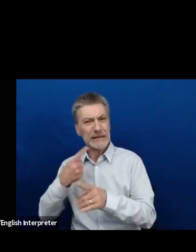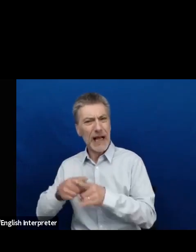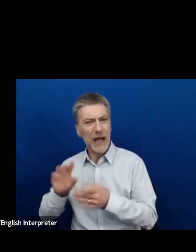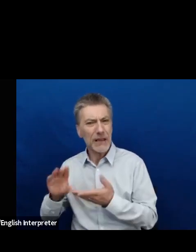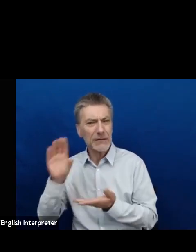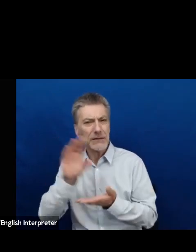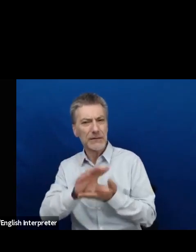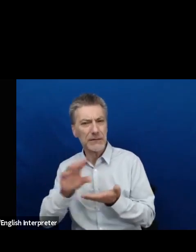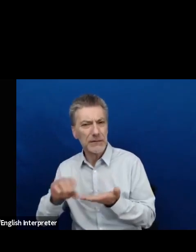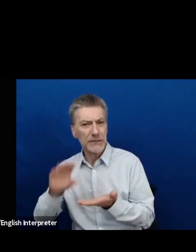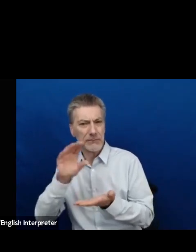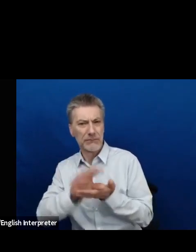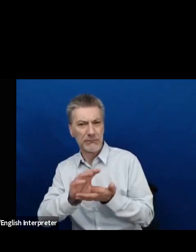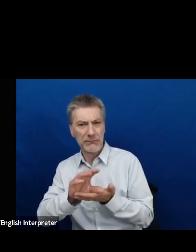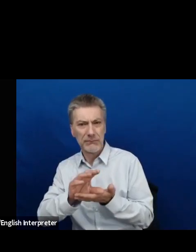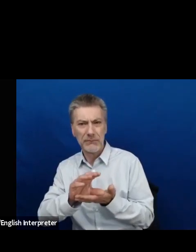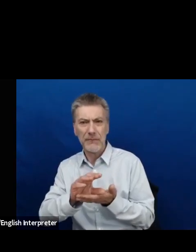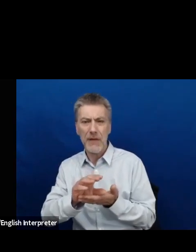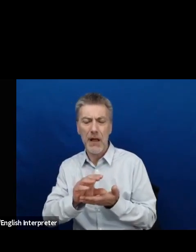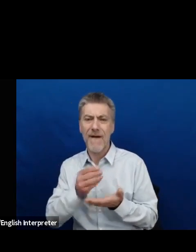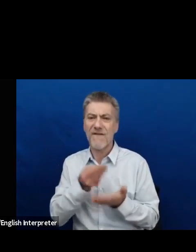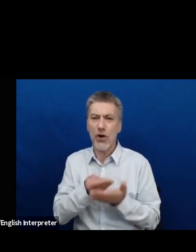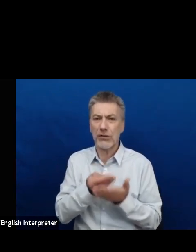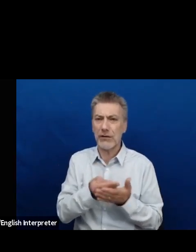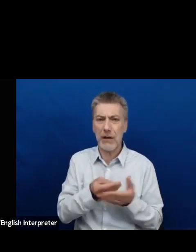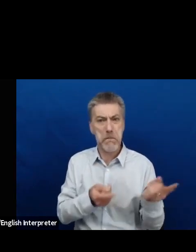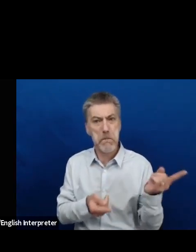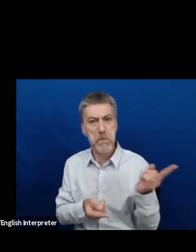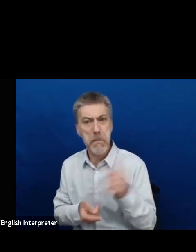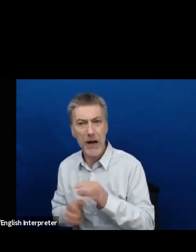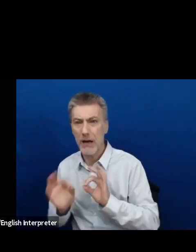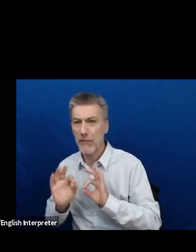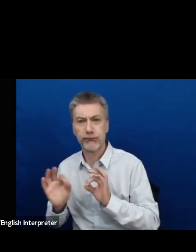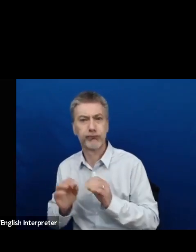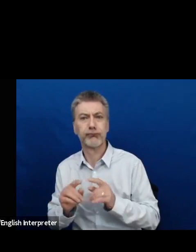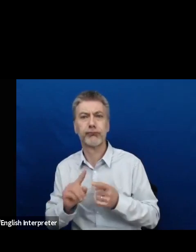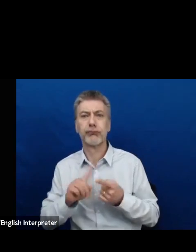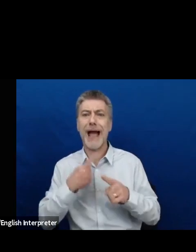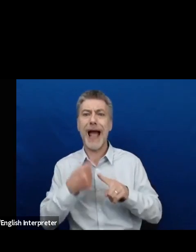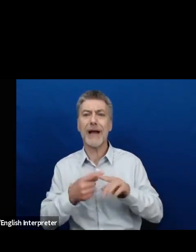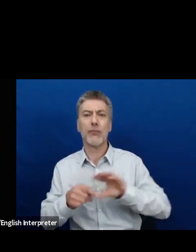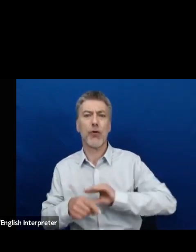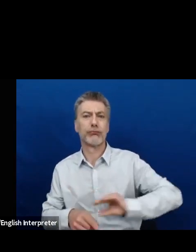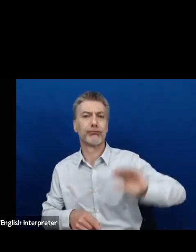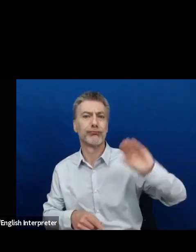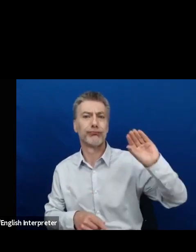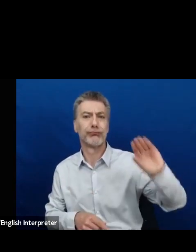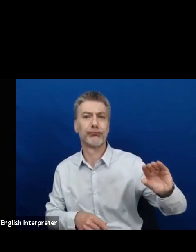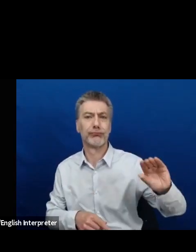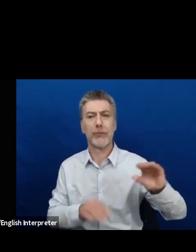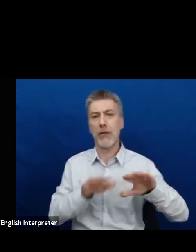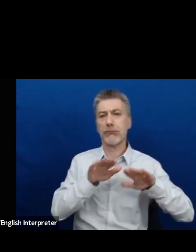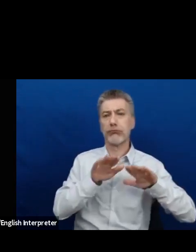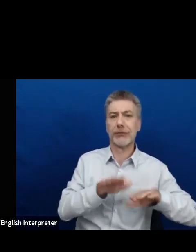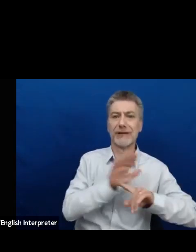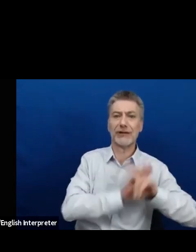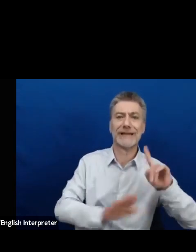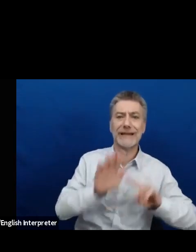This was when it was the legal right for the destitute poor in Britain. The indirect